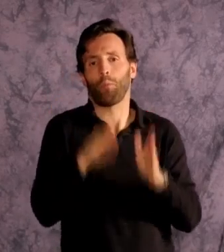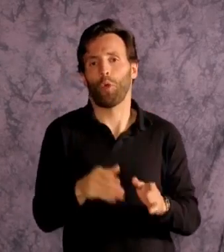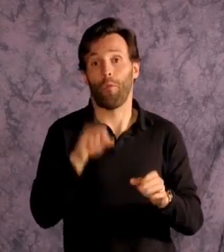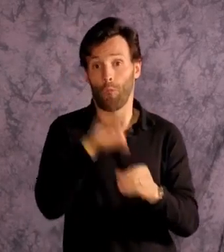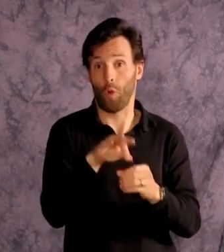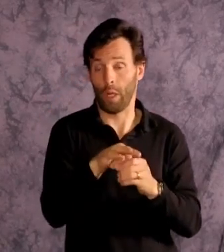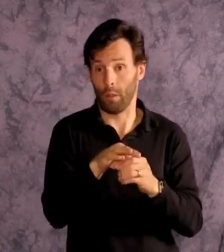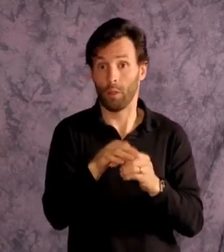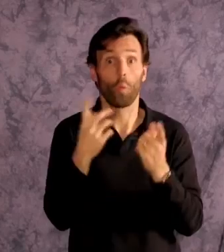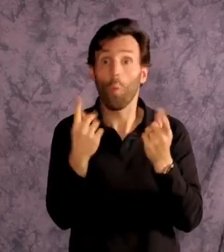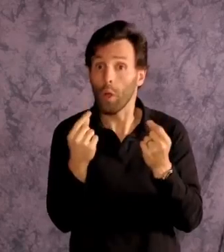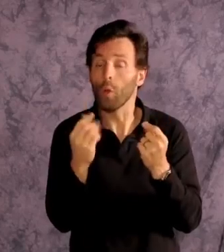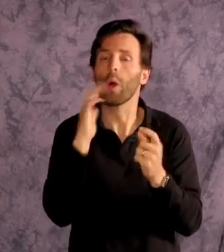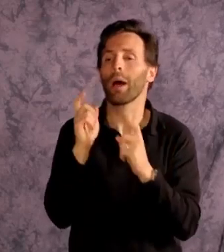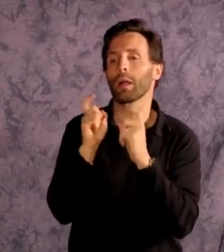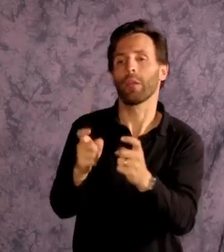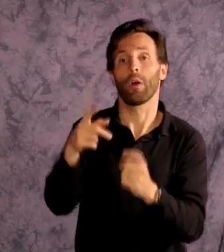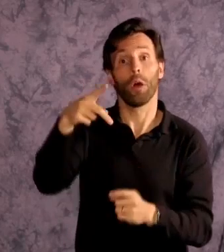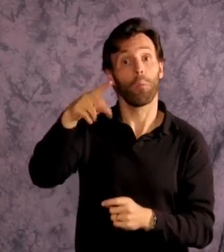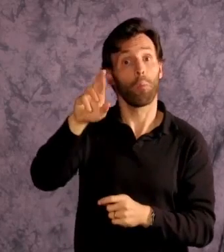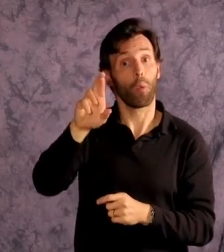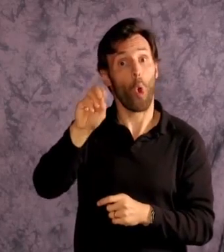or who want to vote in way that is